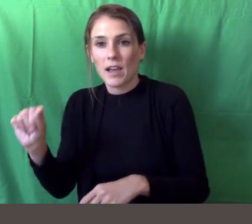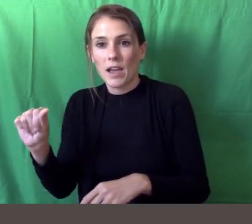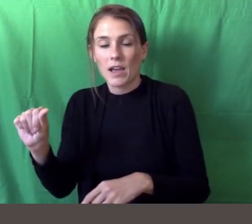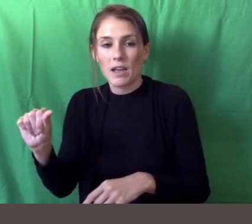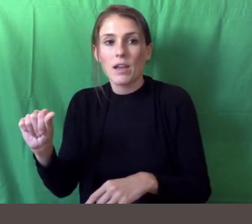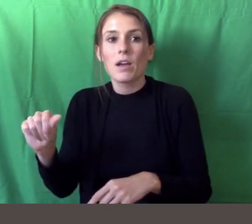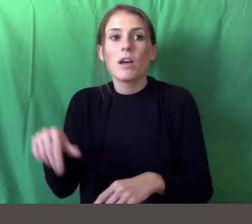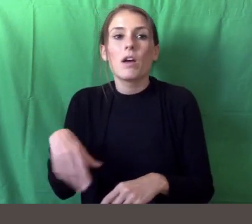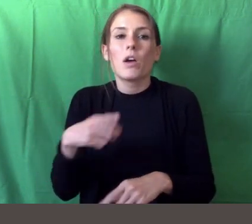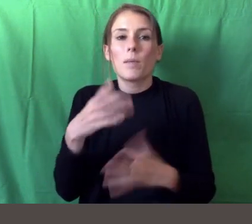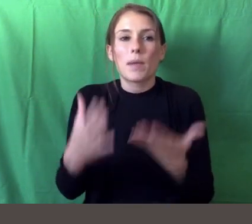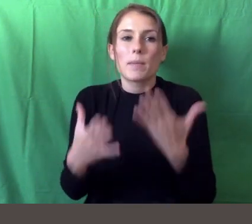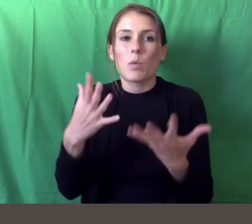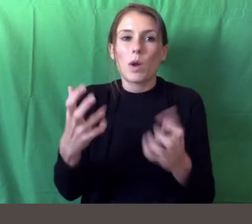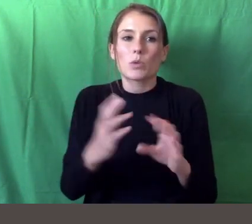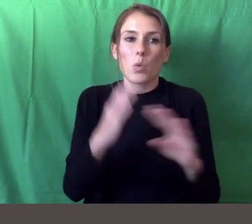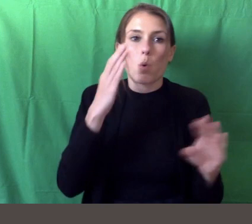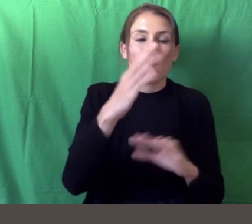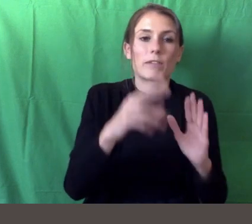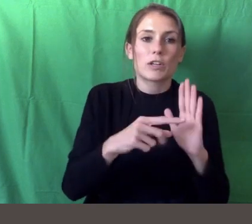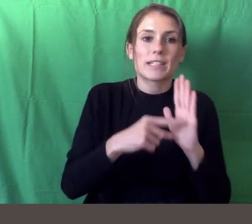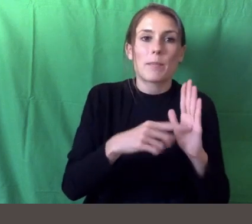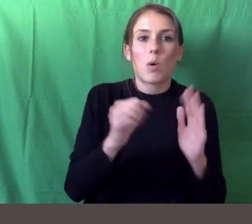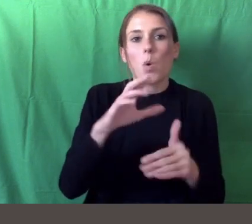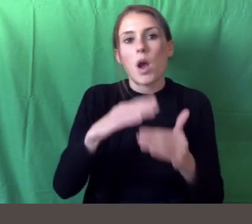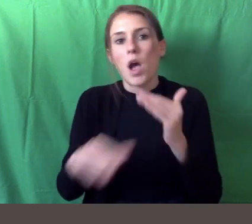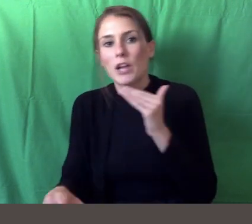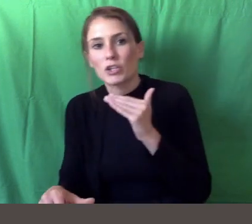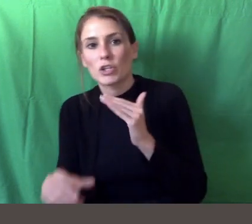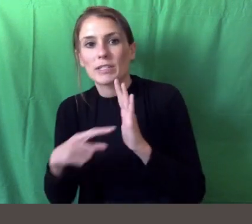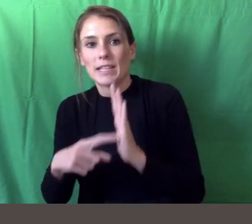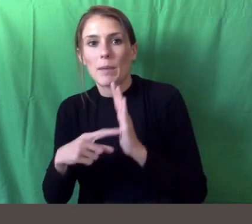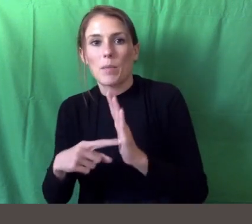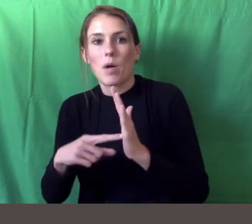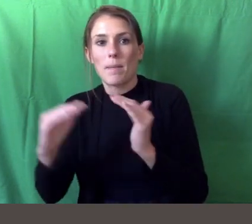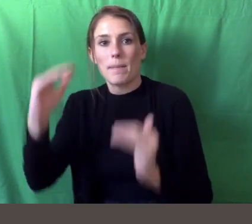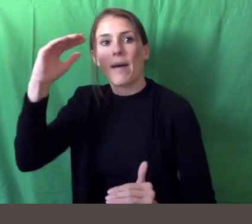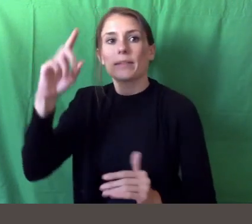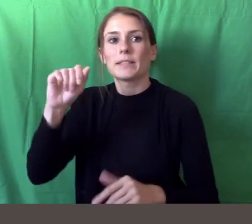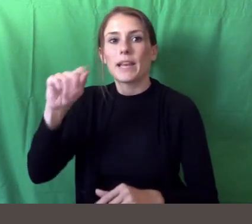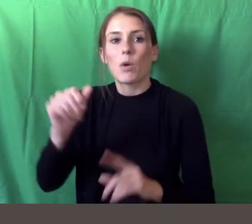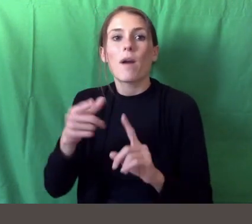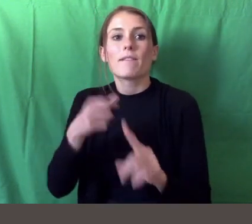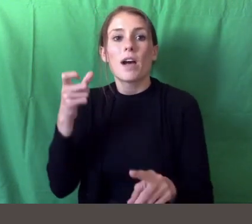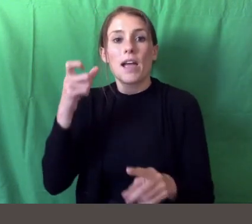And you might want to oversample or under-sample imbalanced data or find relevant data from other sources.